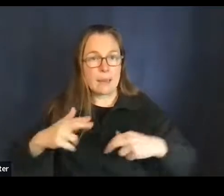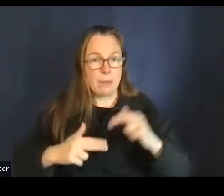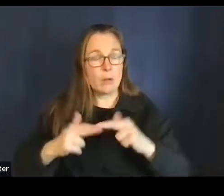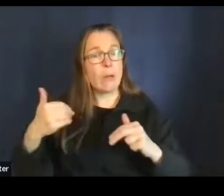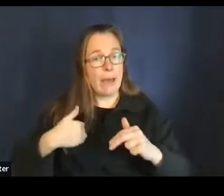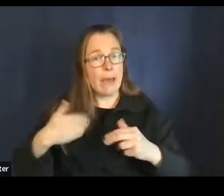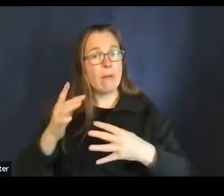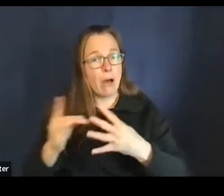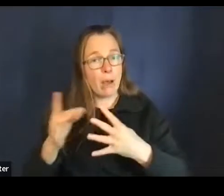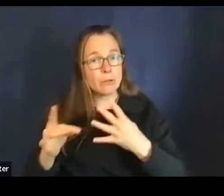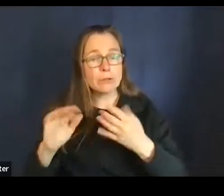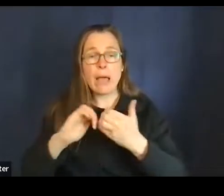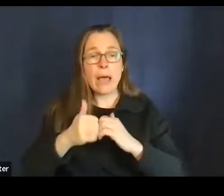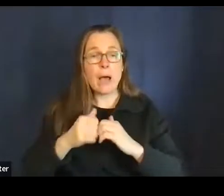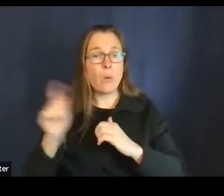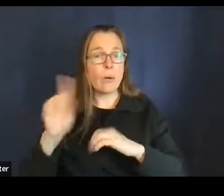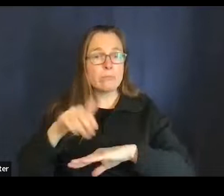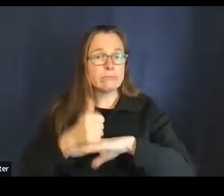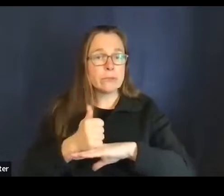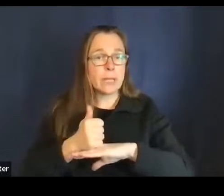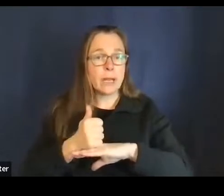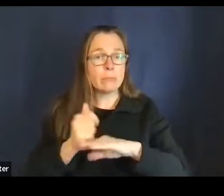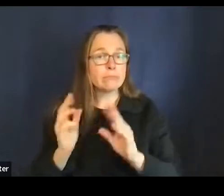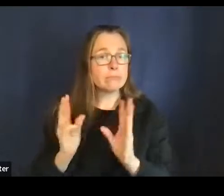about how to deal with an interim chamber or whatever.